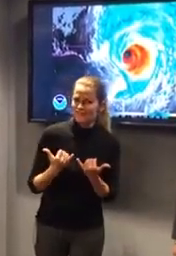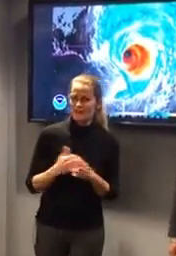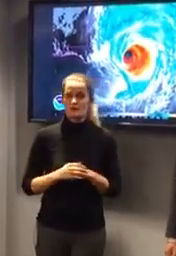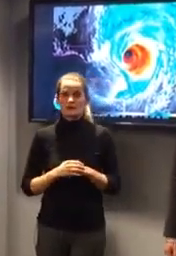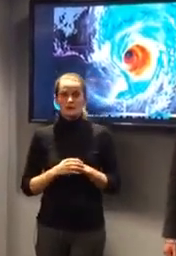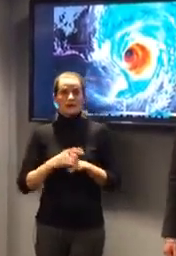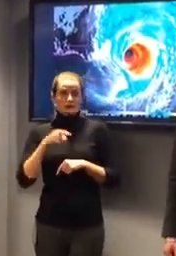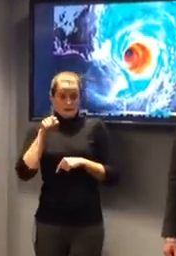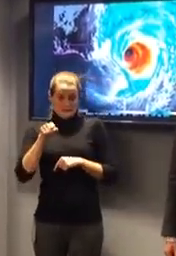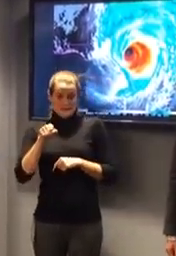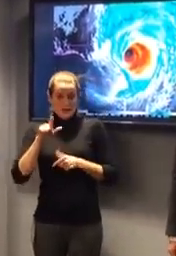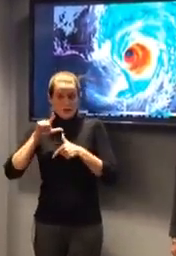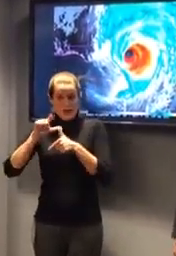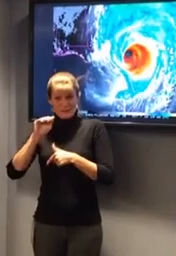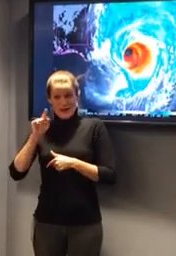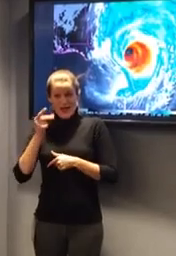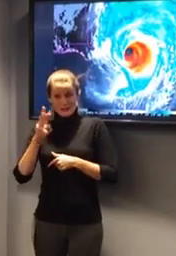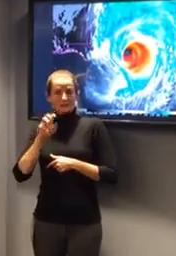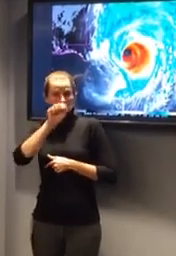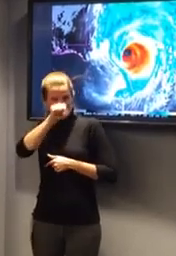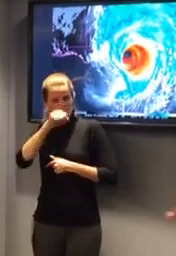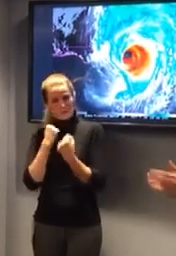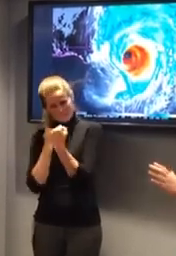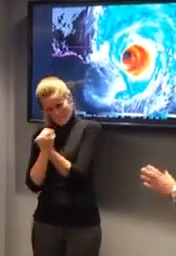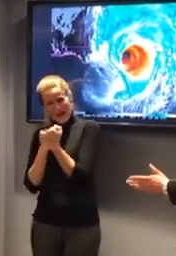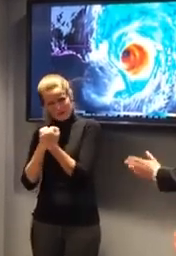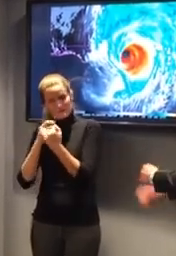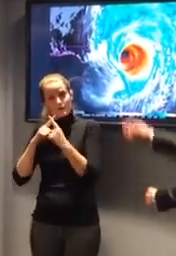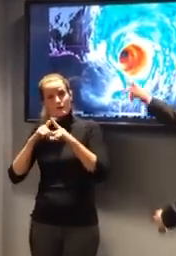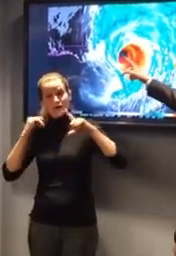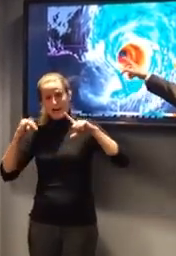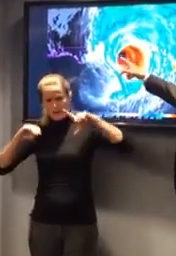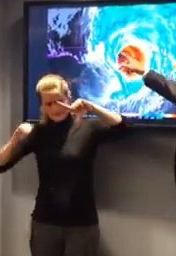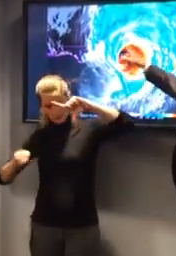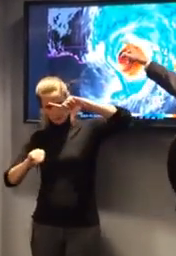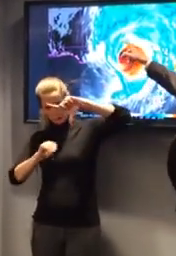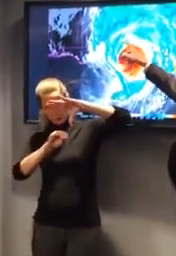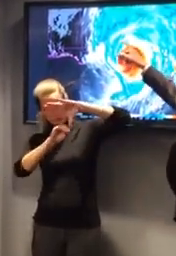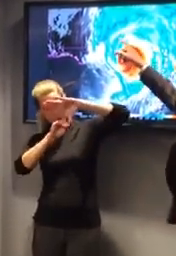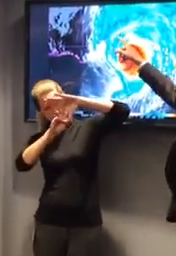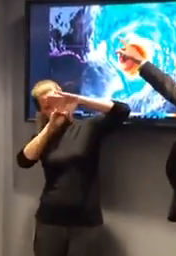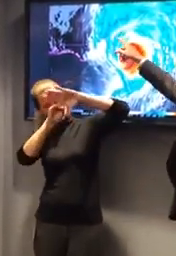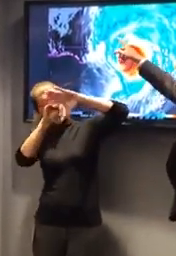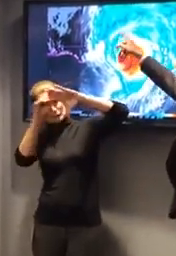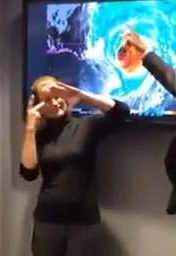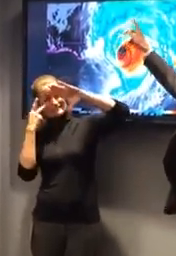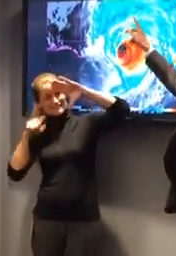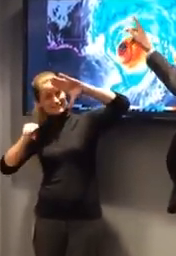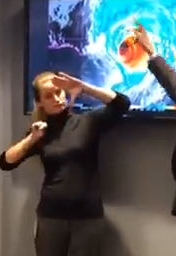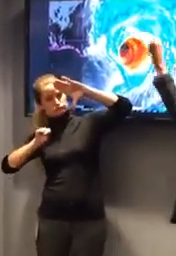along the Florida coast. And it is now expected to continue to parallel the coast up Georgia as well as South Carolina